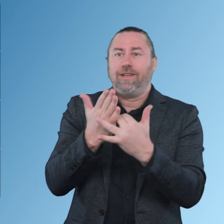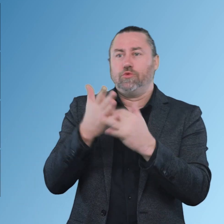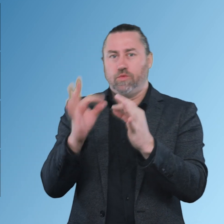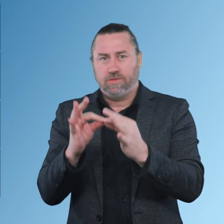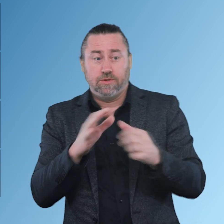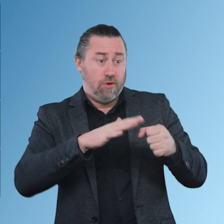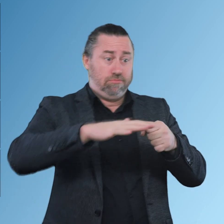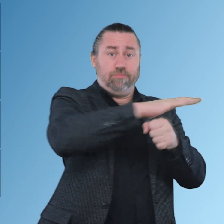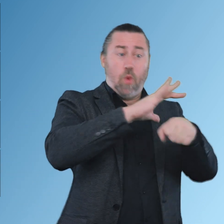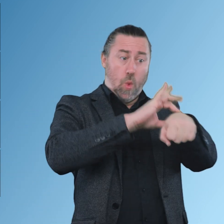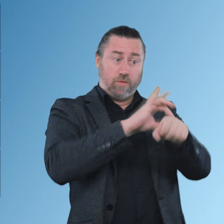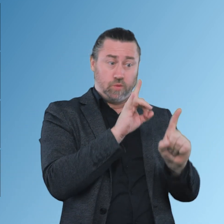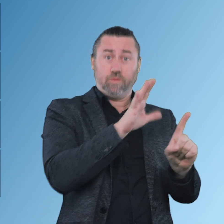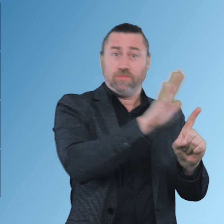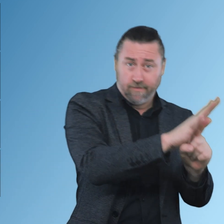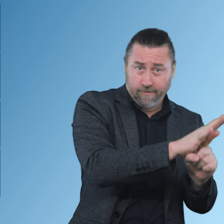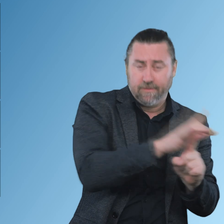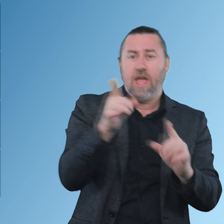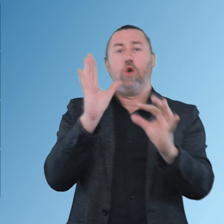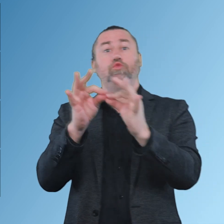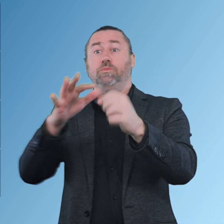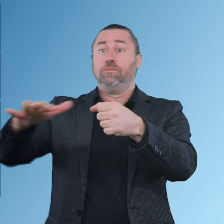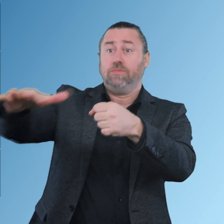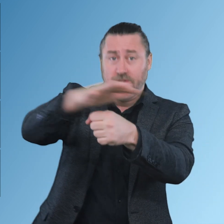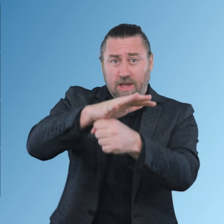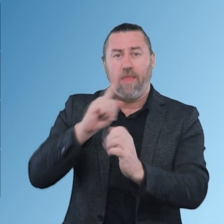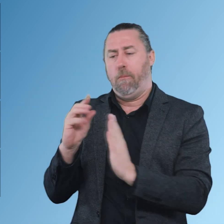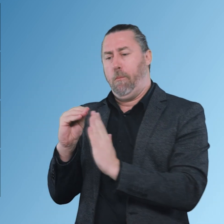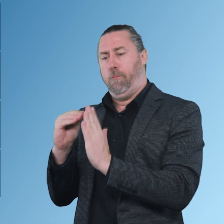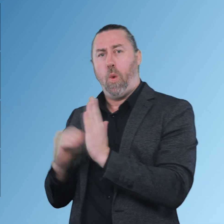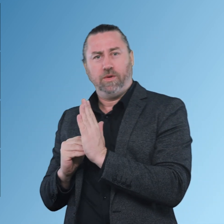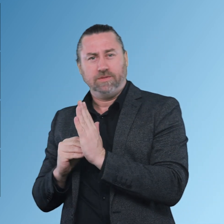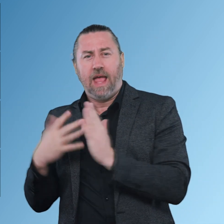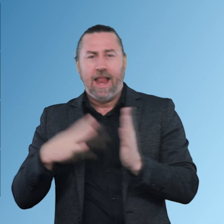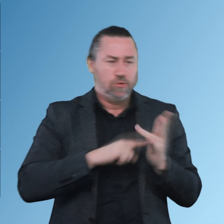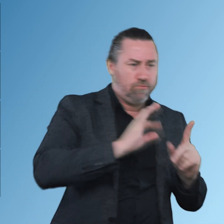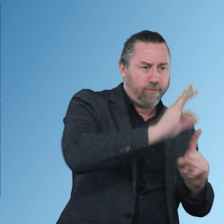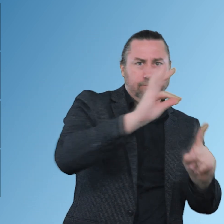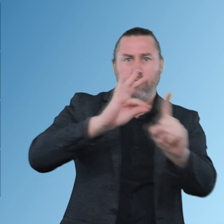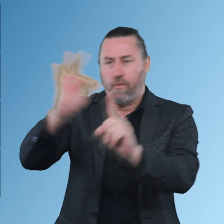the interpreting industry and the broader policy and system landscape. In the primary care setting,